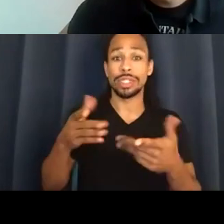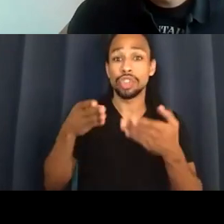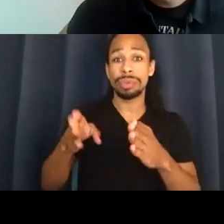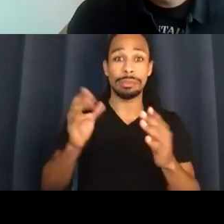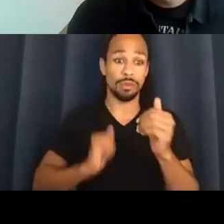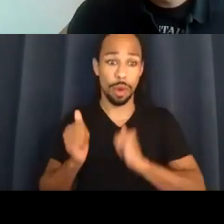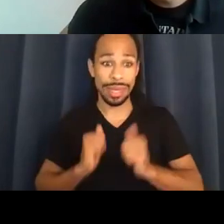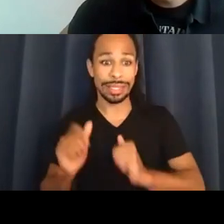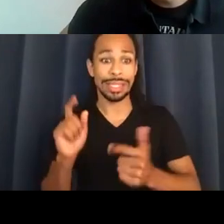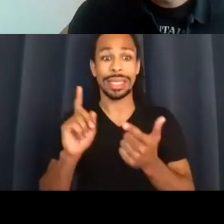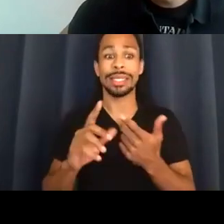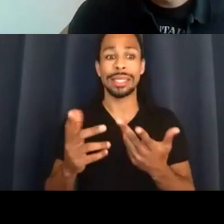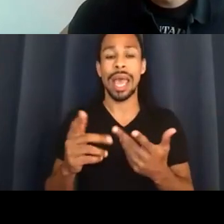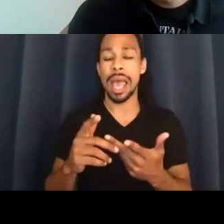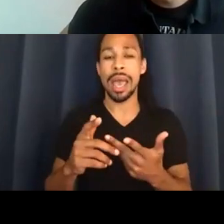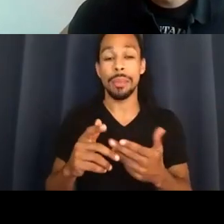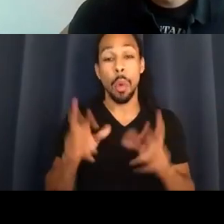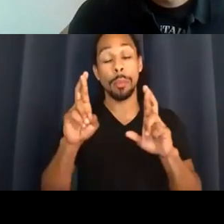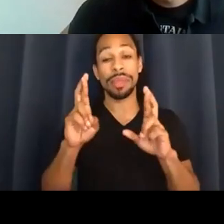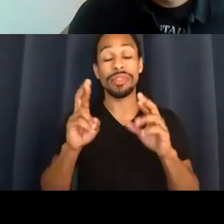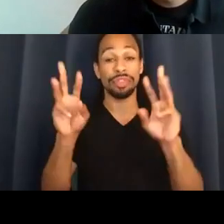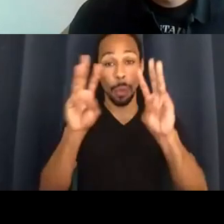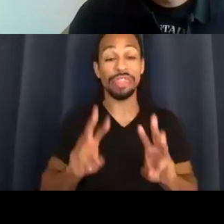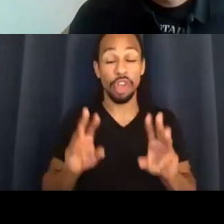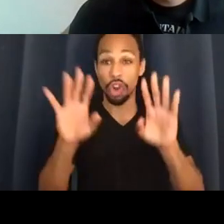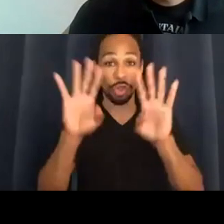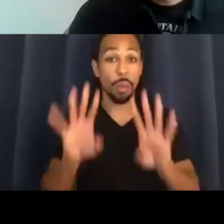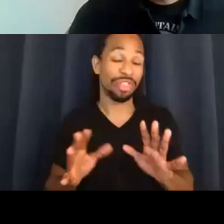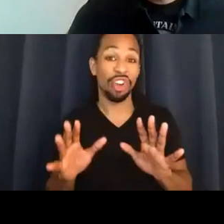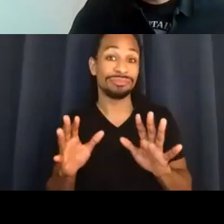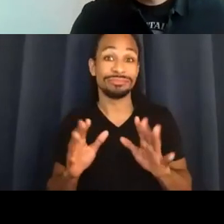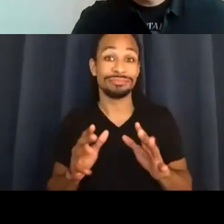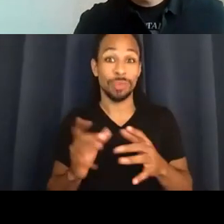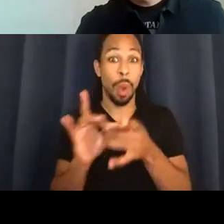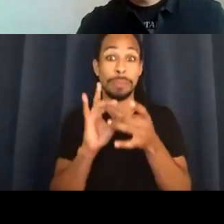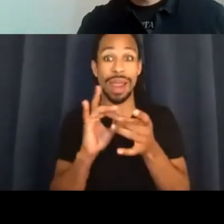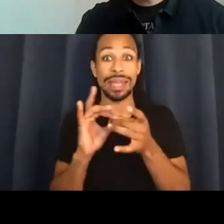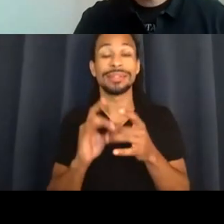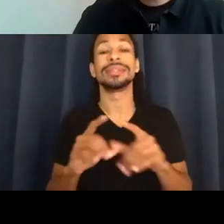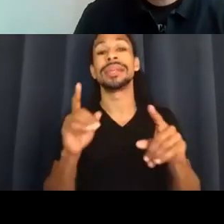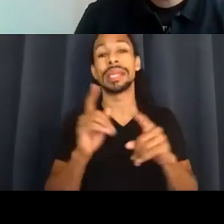18:11:51 are in this for the long haul. This is not going to be fixed and I know we're